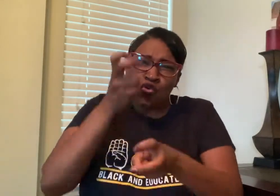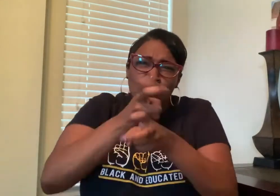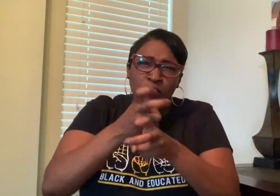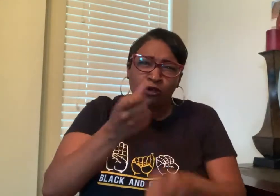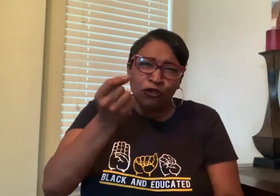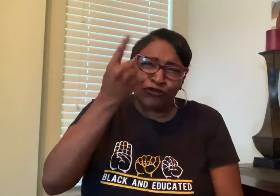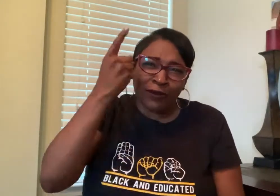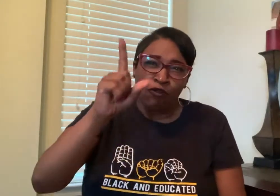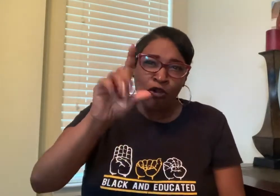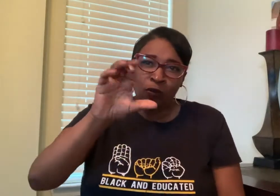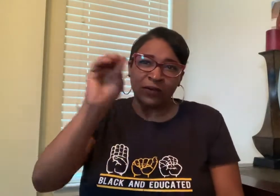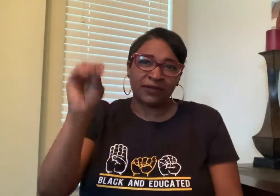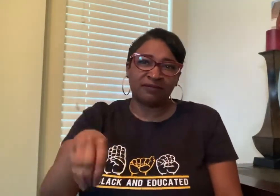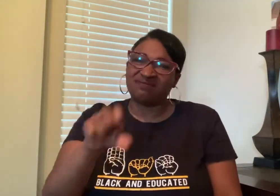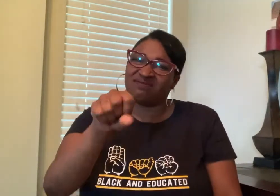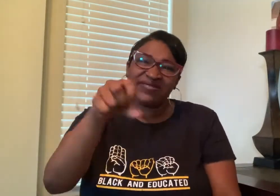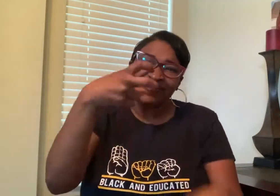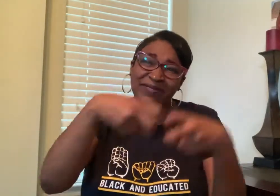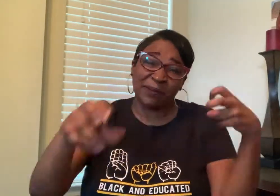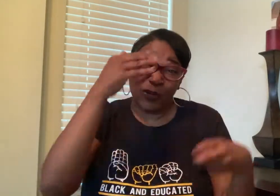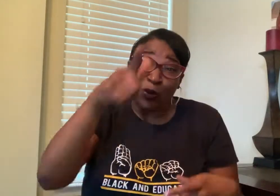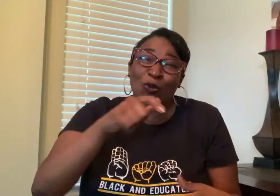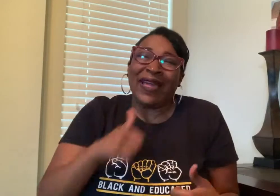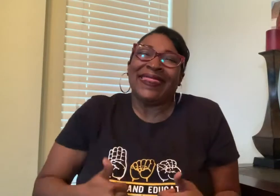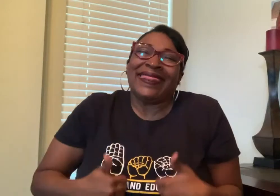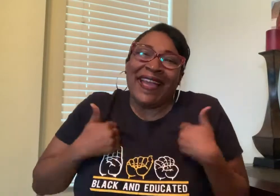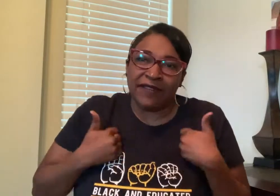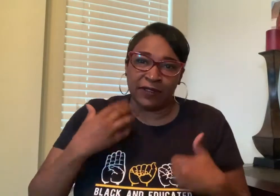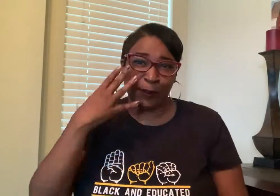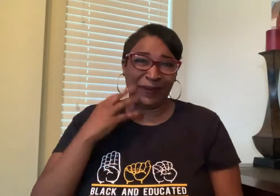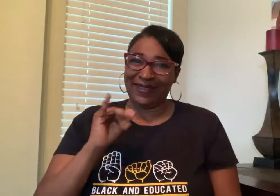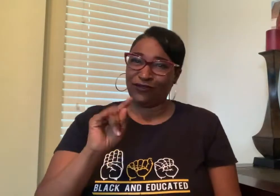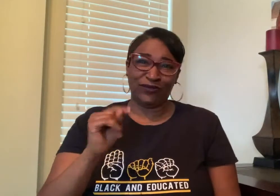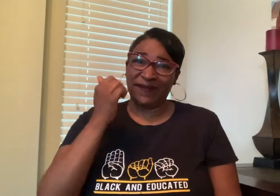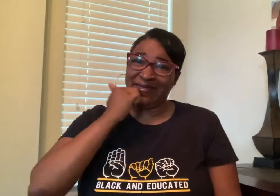It’s hard to have a thorough understanding of a life unless you live it daily.